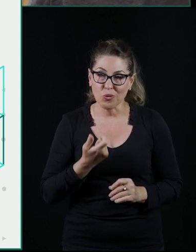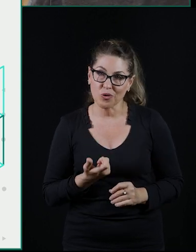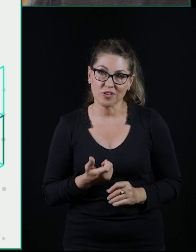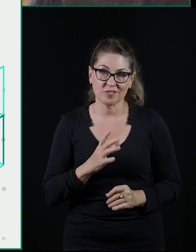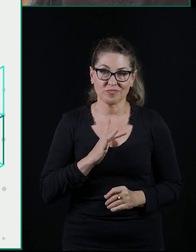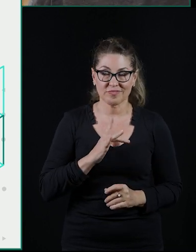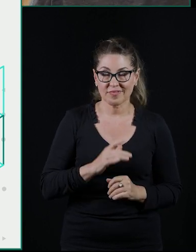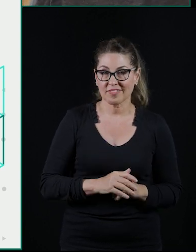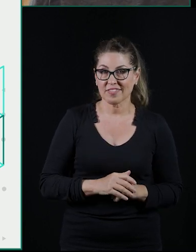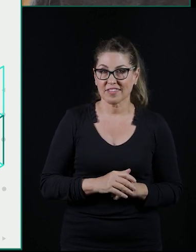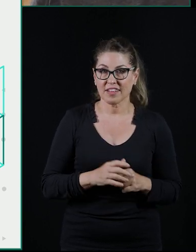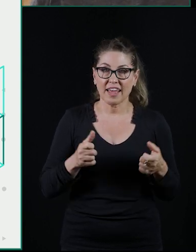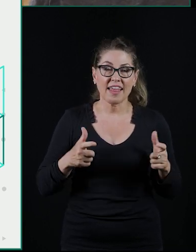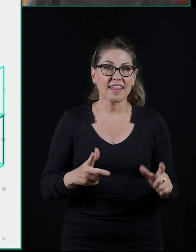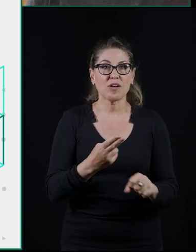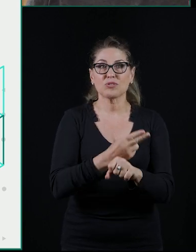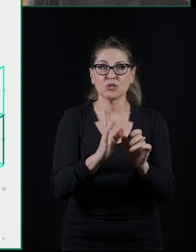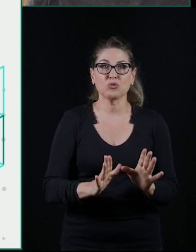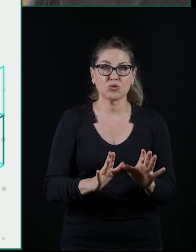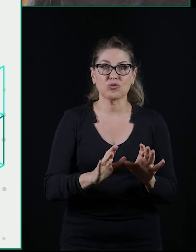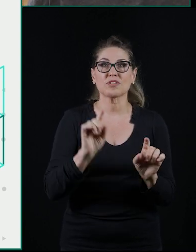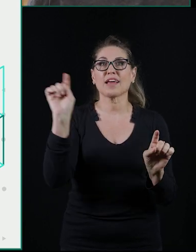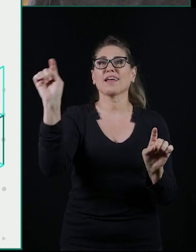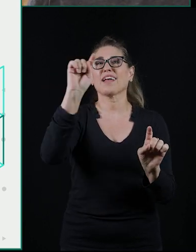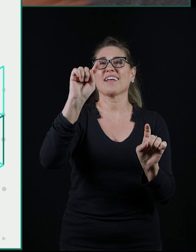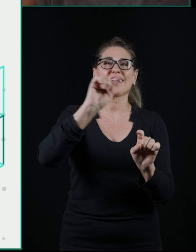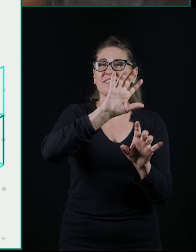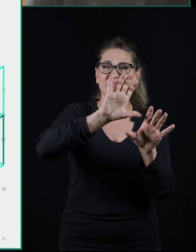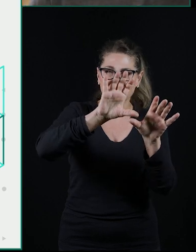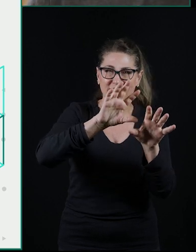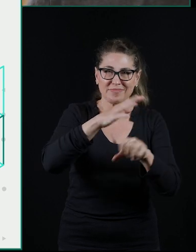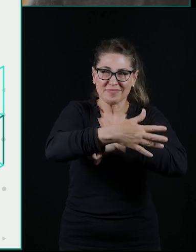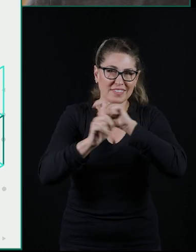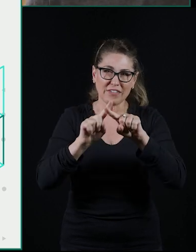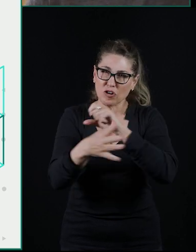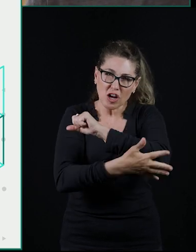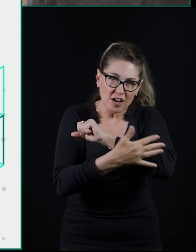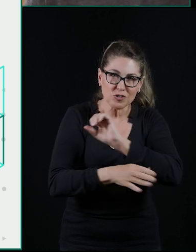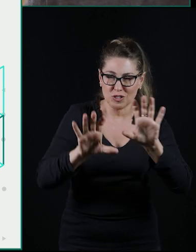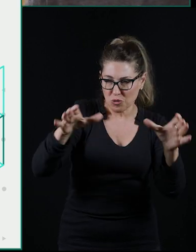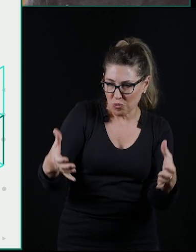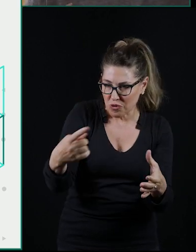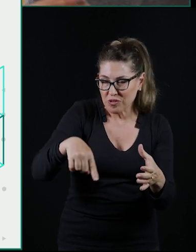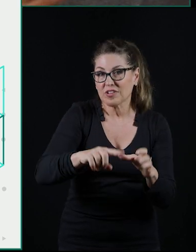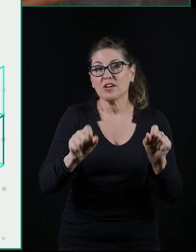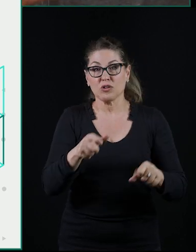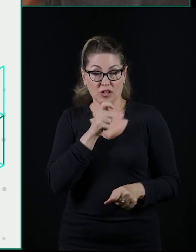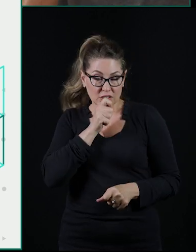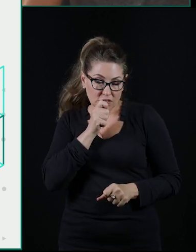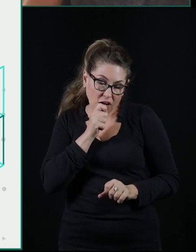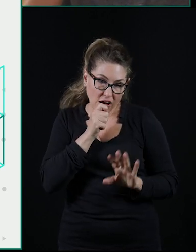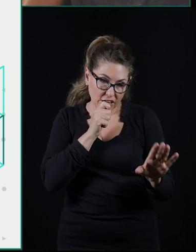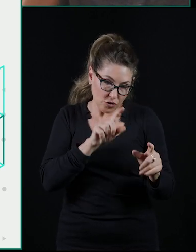This allows users all over the world to play together. They can speak to their microphone and as the player,